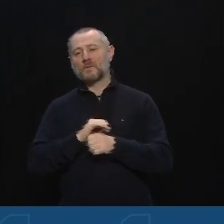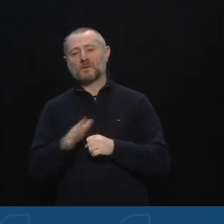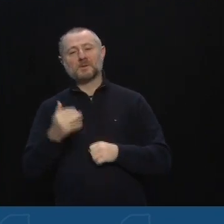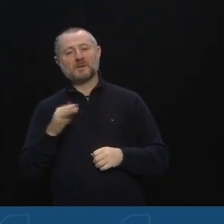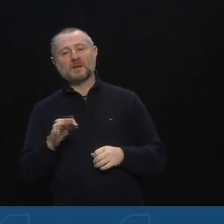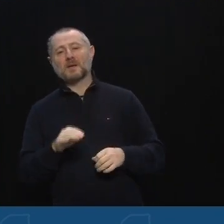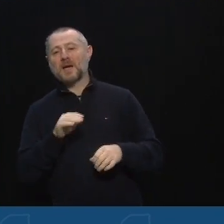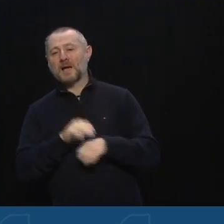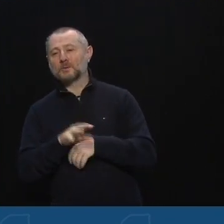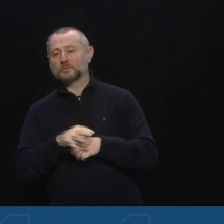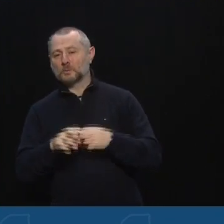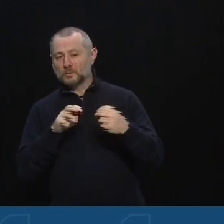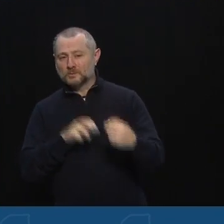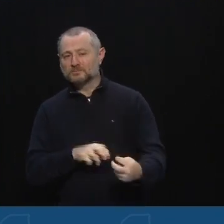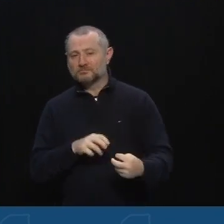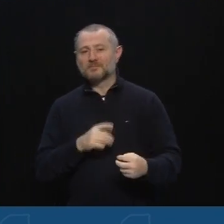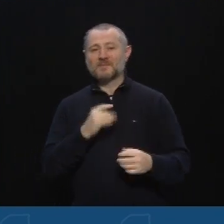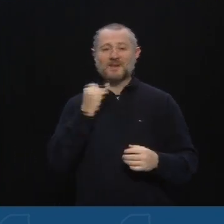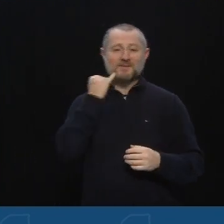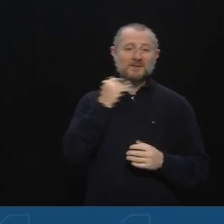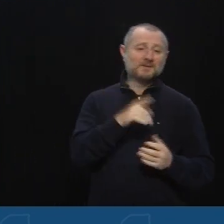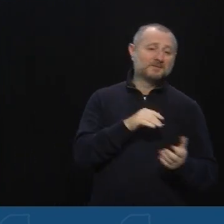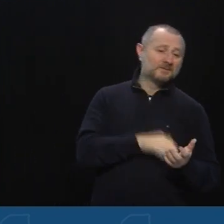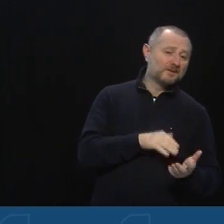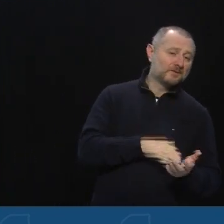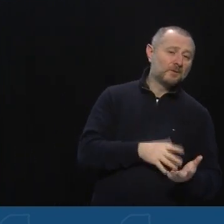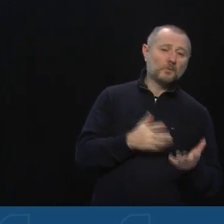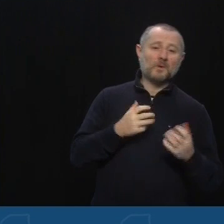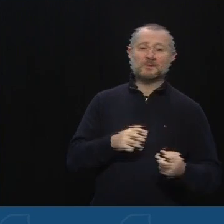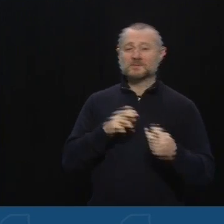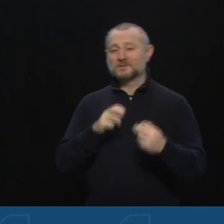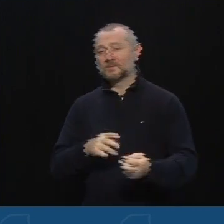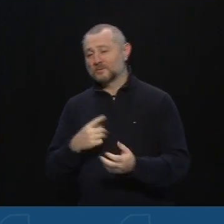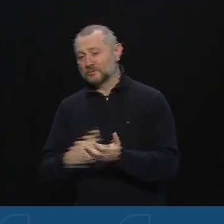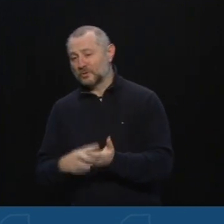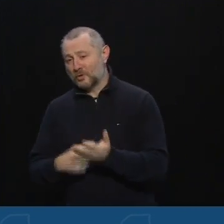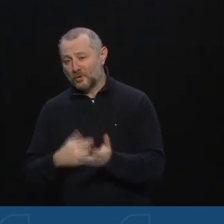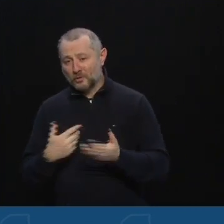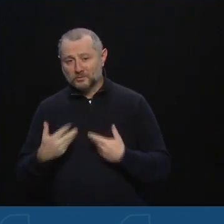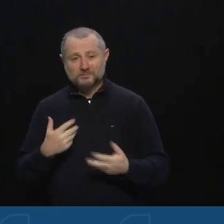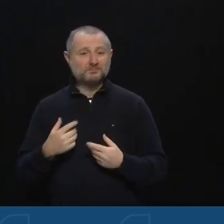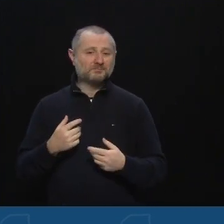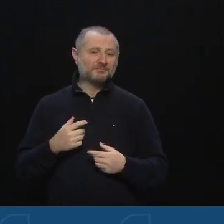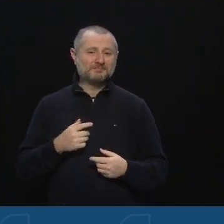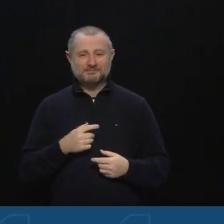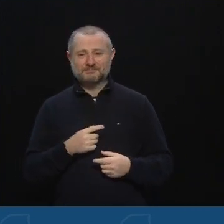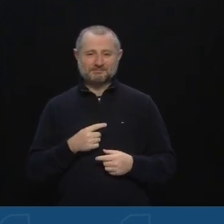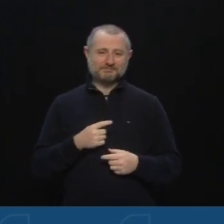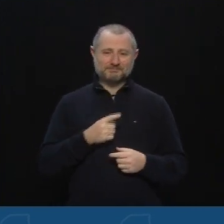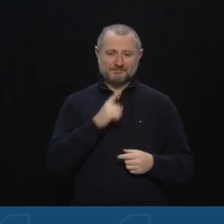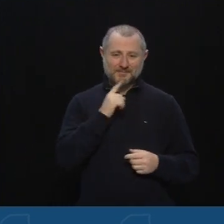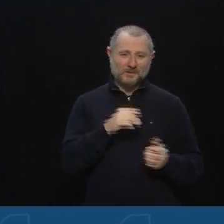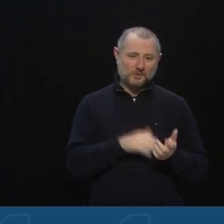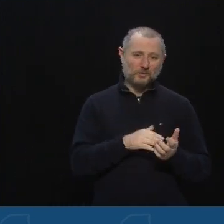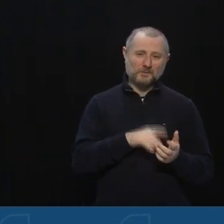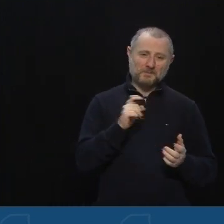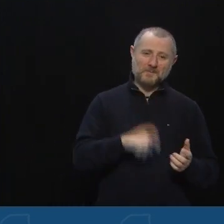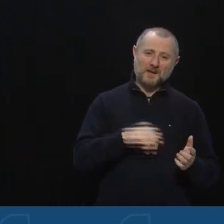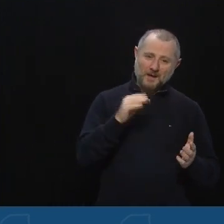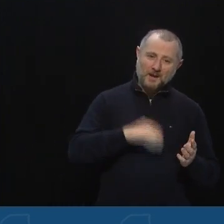EARLY DECEMBER PRESIDENT BIDEN REQUIRED MEDICAID TO COVER COVID VACCINE VISITS. WHAT'S THAT ABOUT?